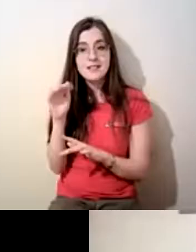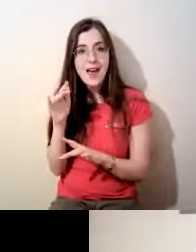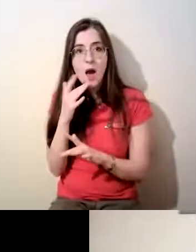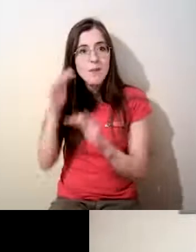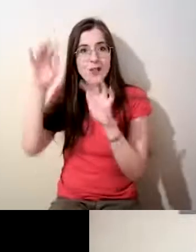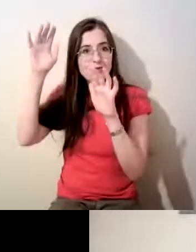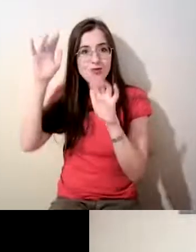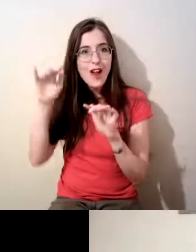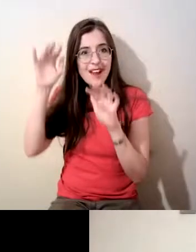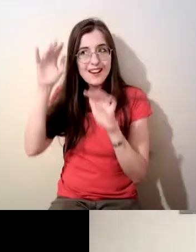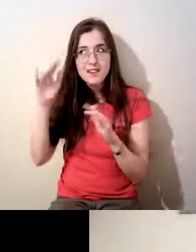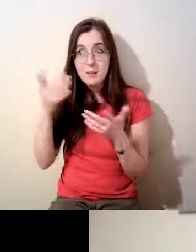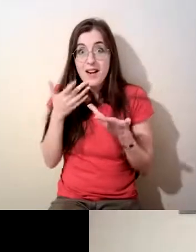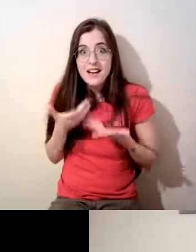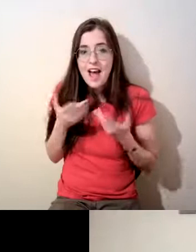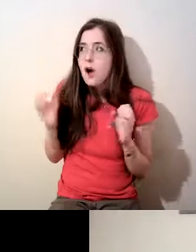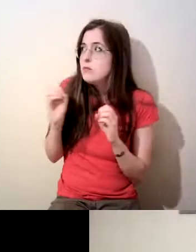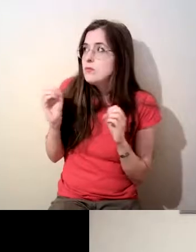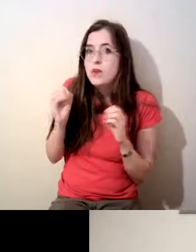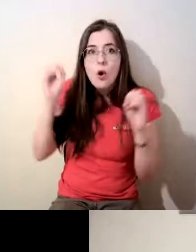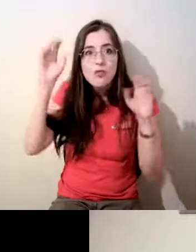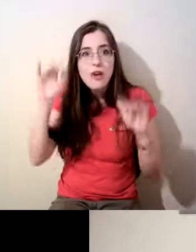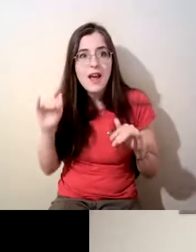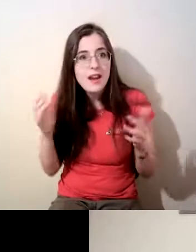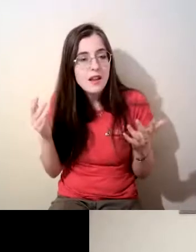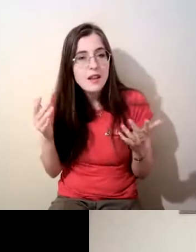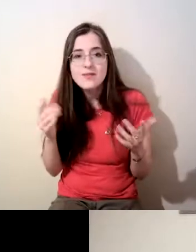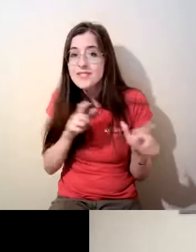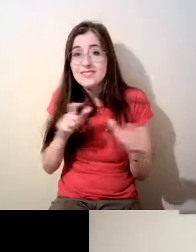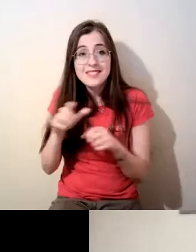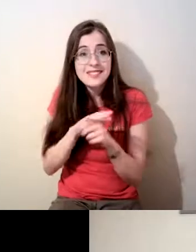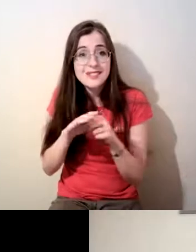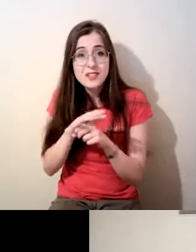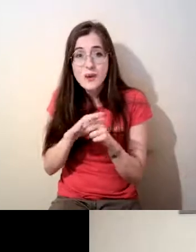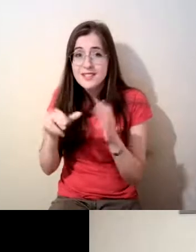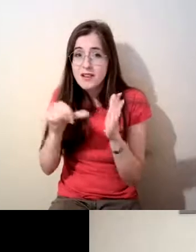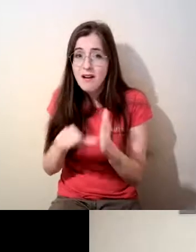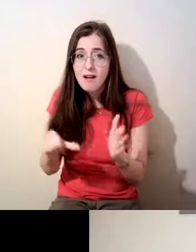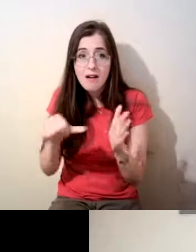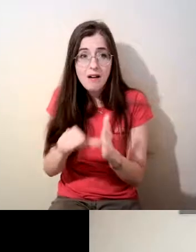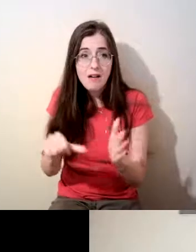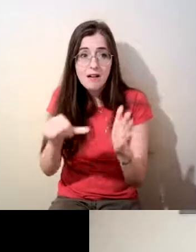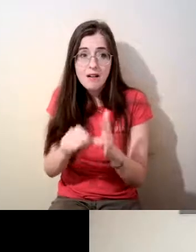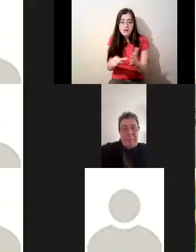coming now then you know the situation is still very difficult so the only thing that